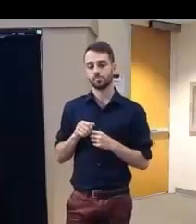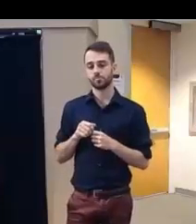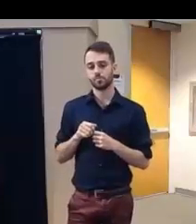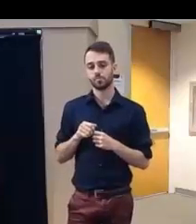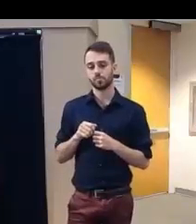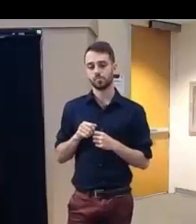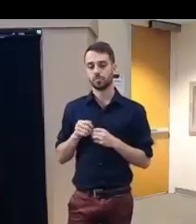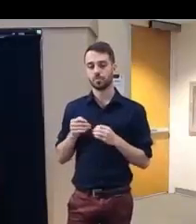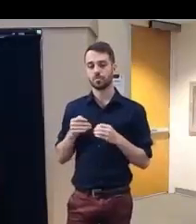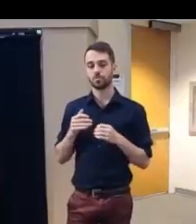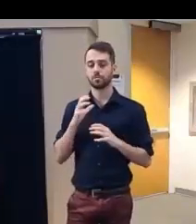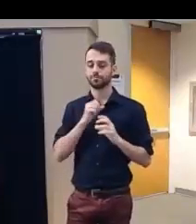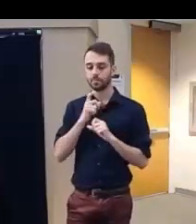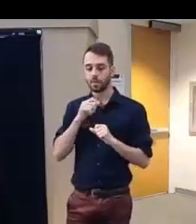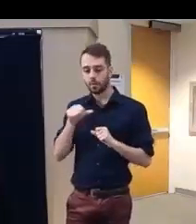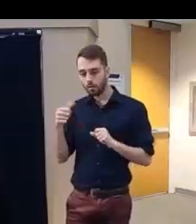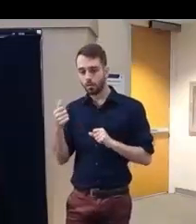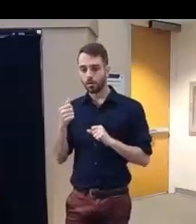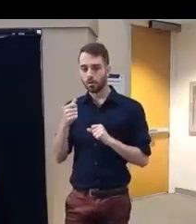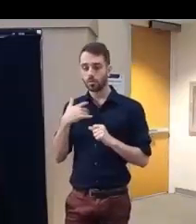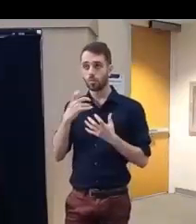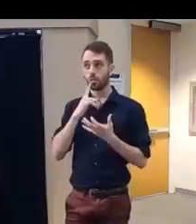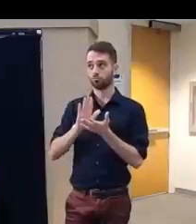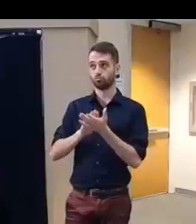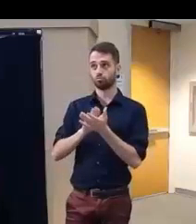these goals and then I will just give a shout out to the communication coaching